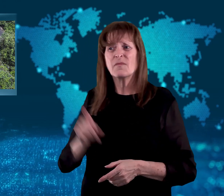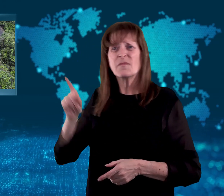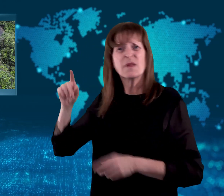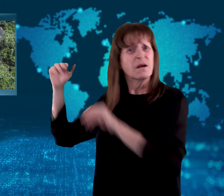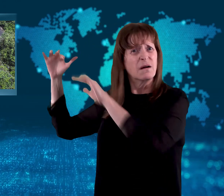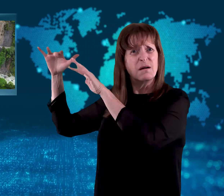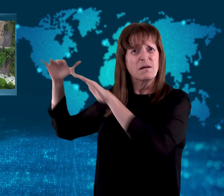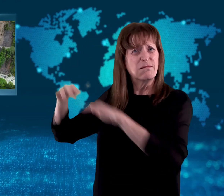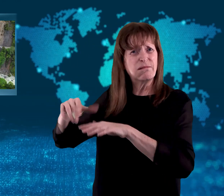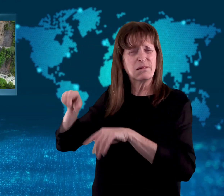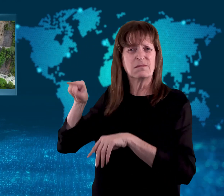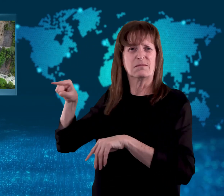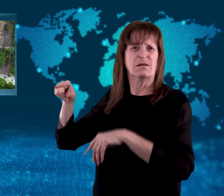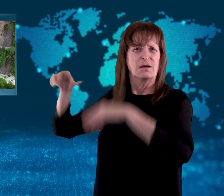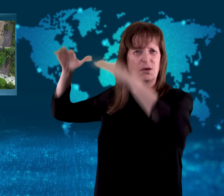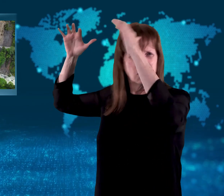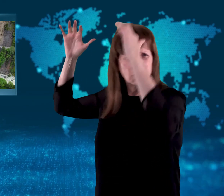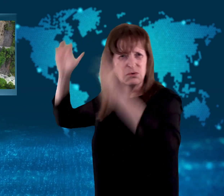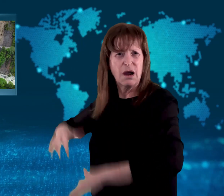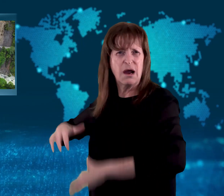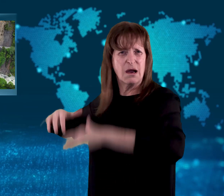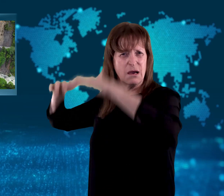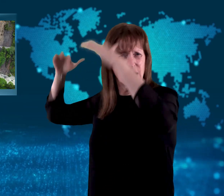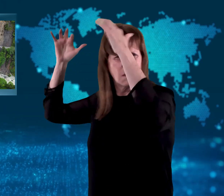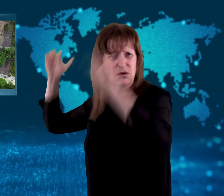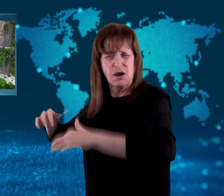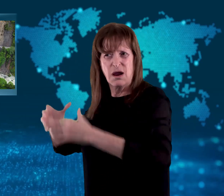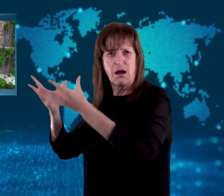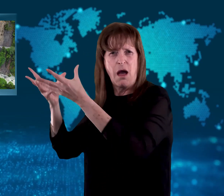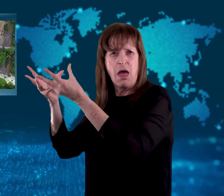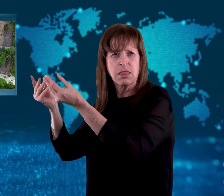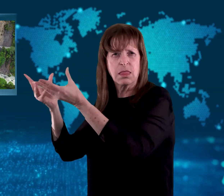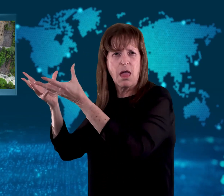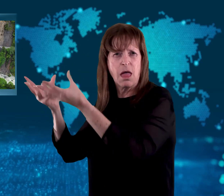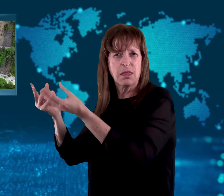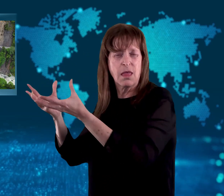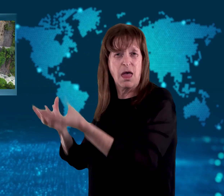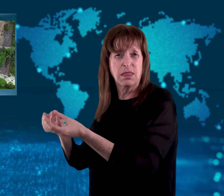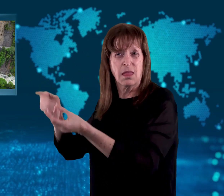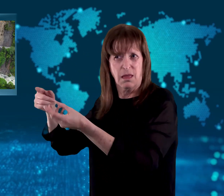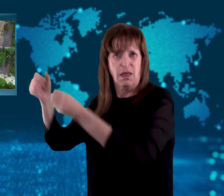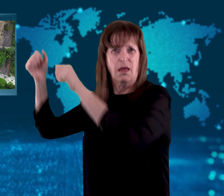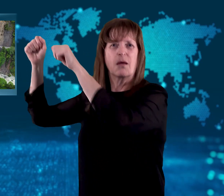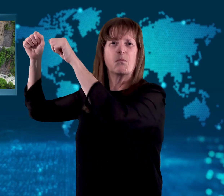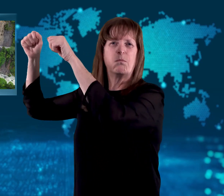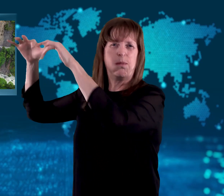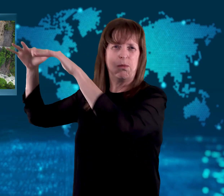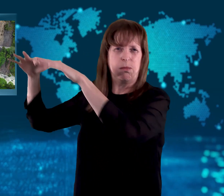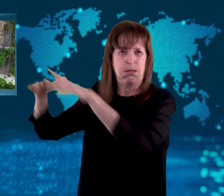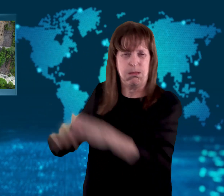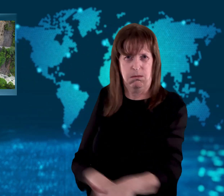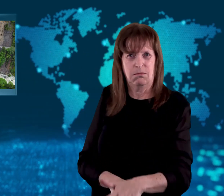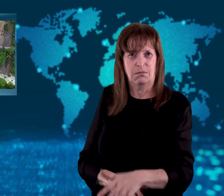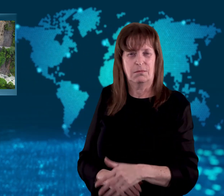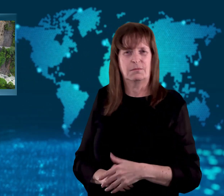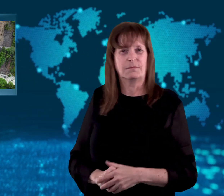The mud and dirt on top of the bus were estimated to be approximately